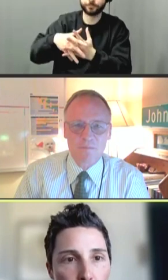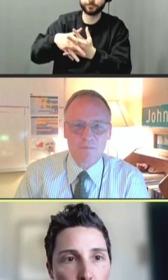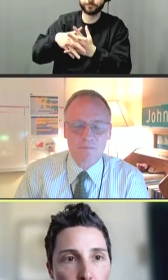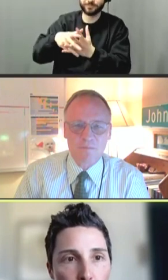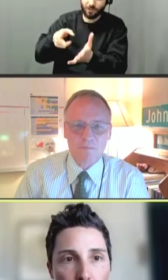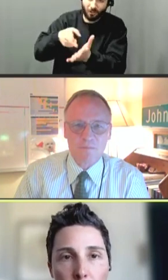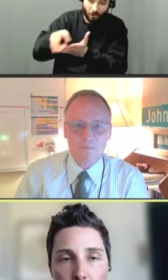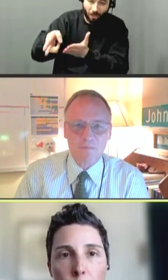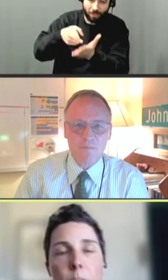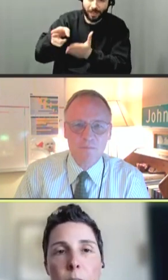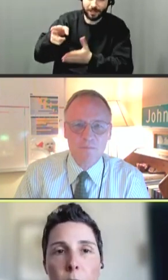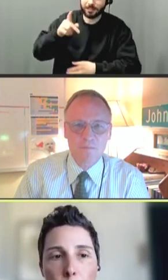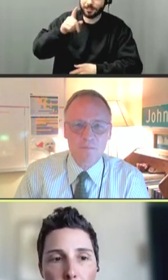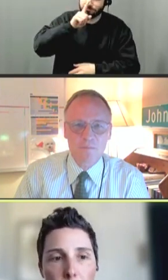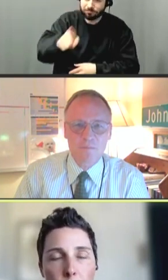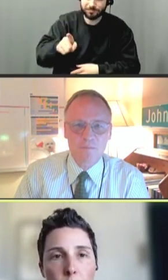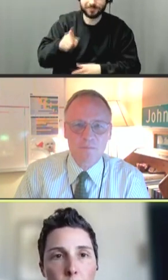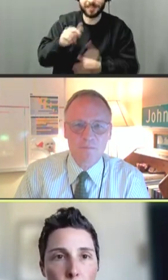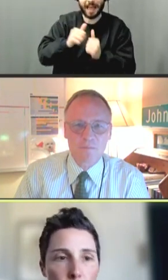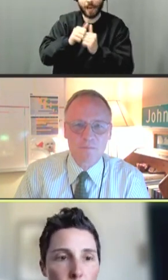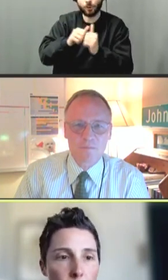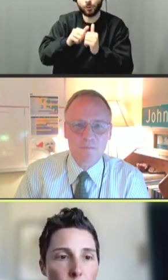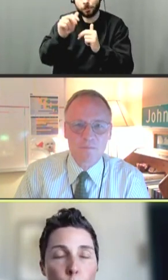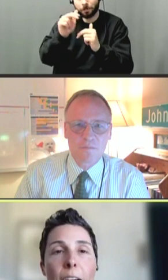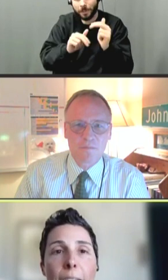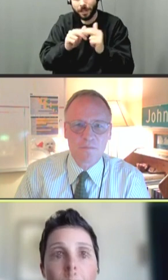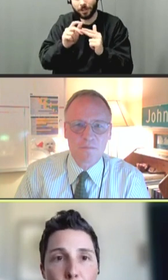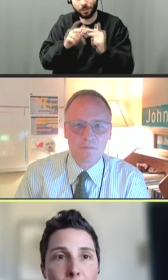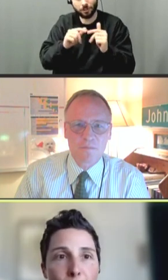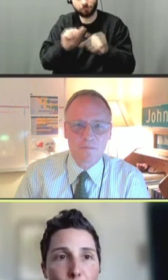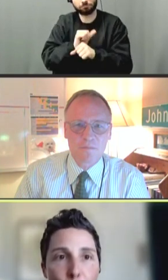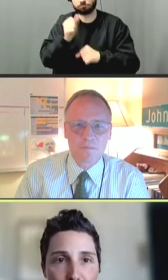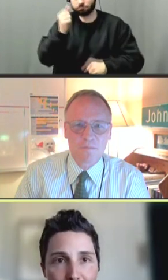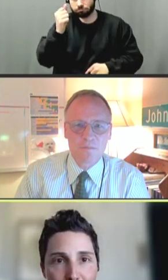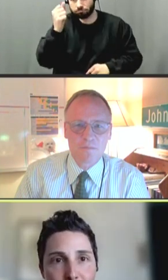how you build legitimacy and buy-in from the community, and we're happy to help with that.